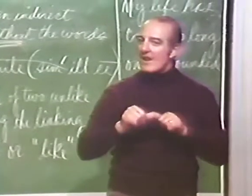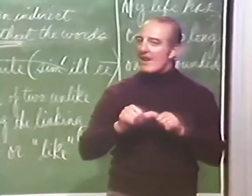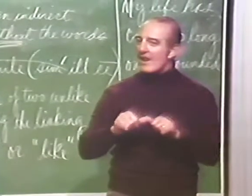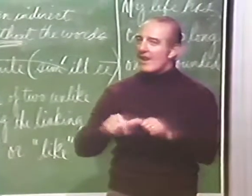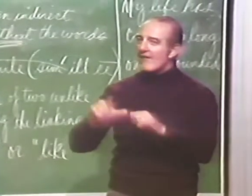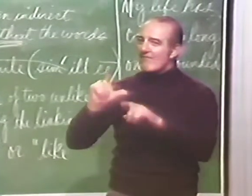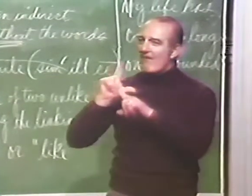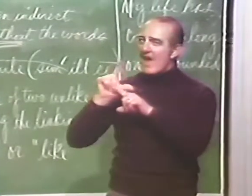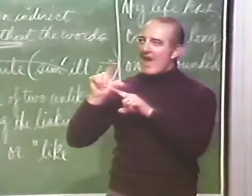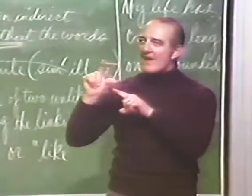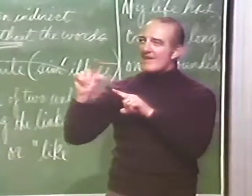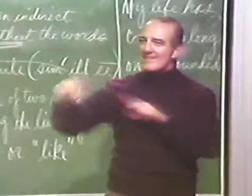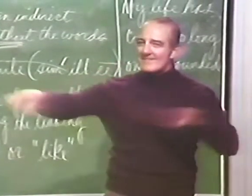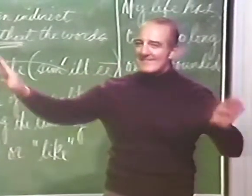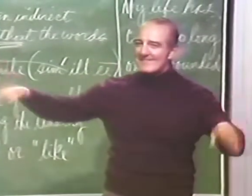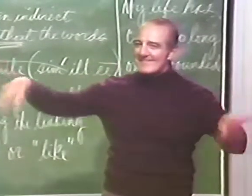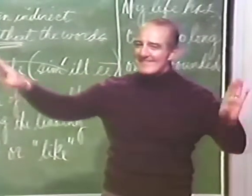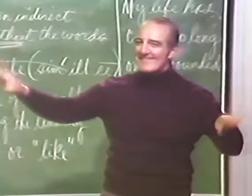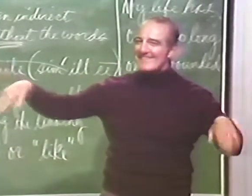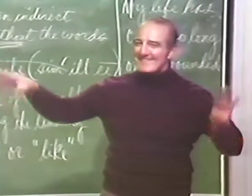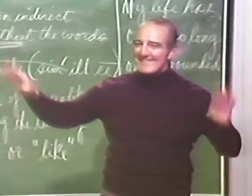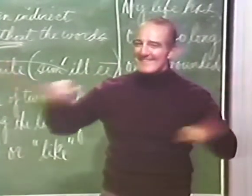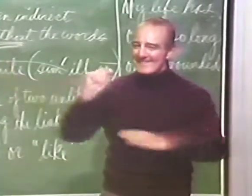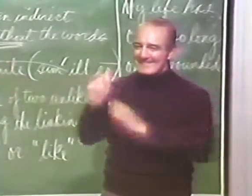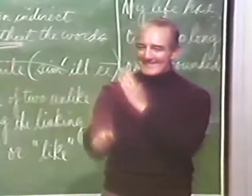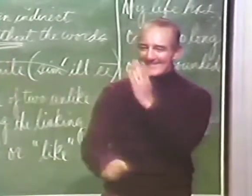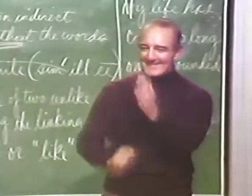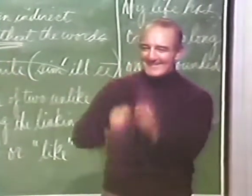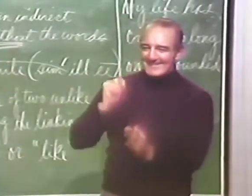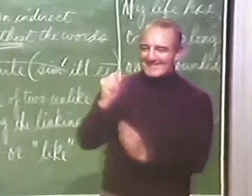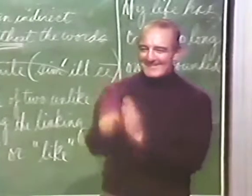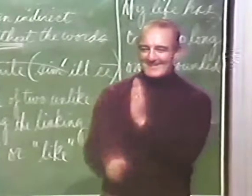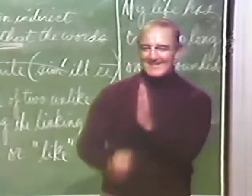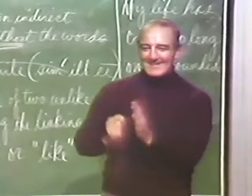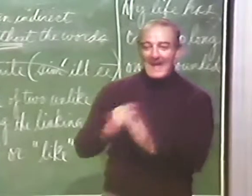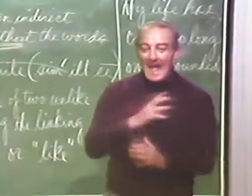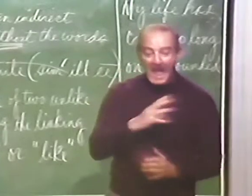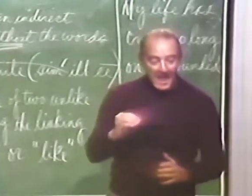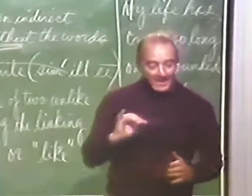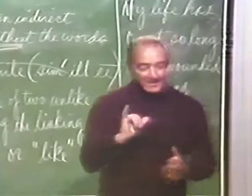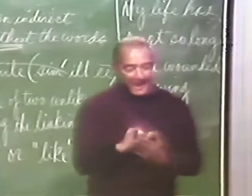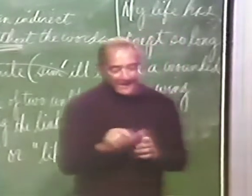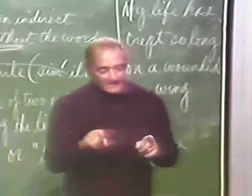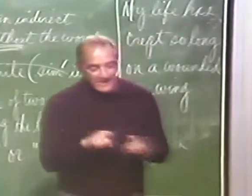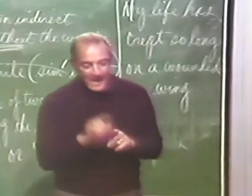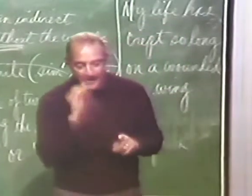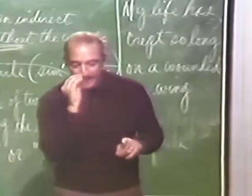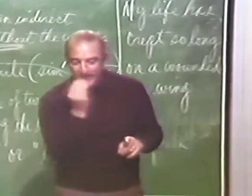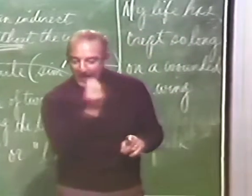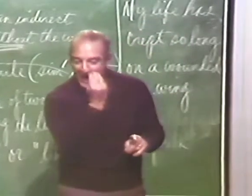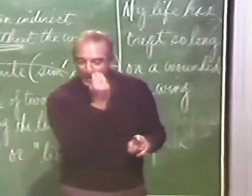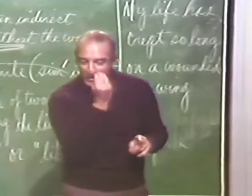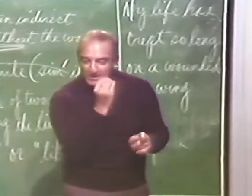"OLD TIME IS STILL A-FLYING;